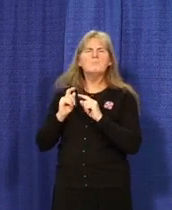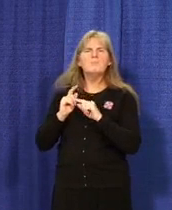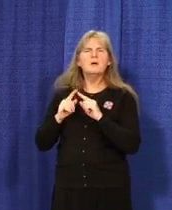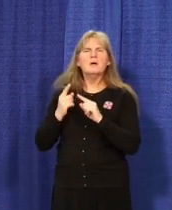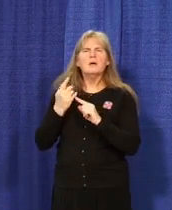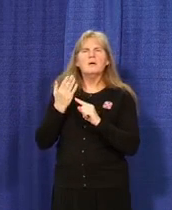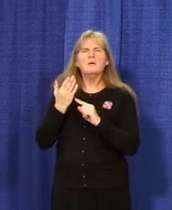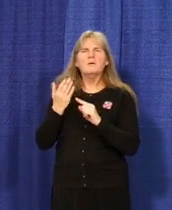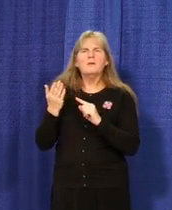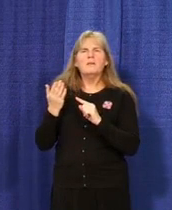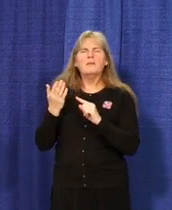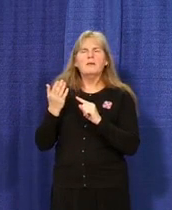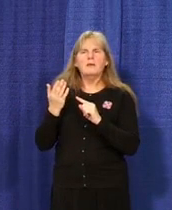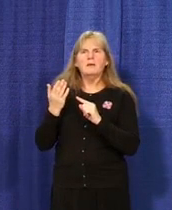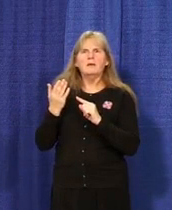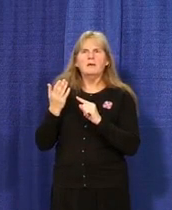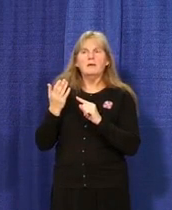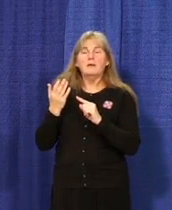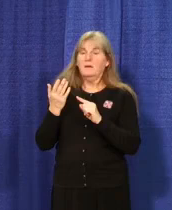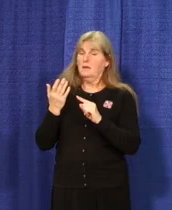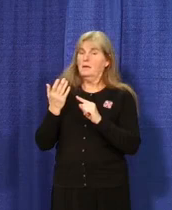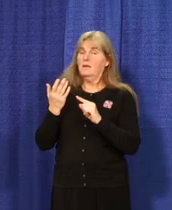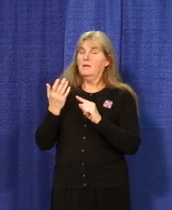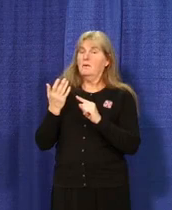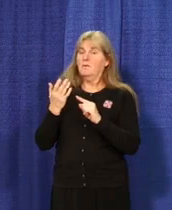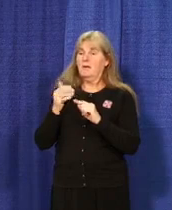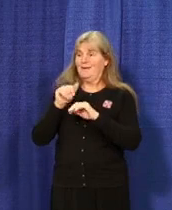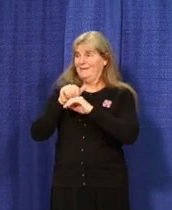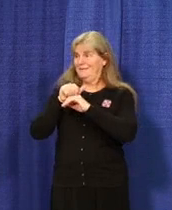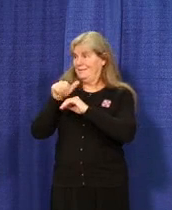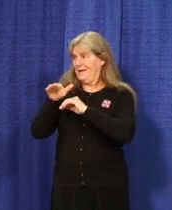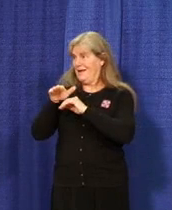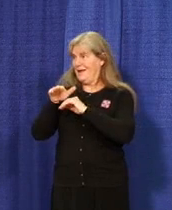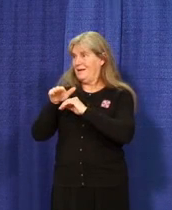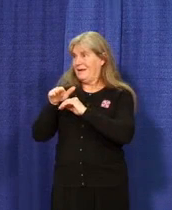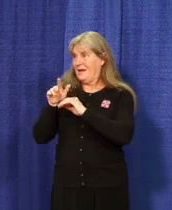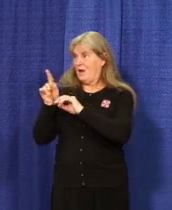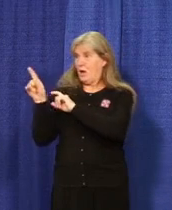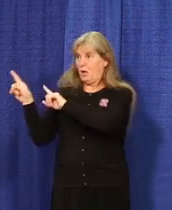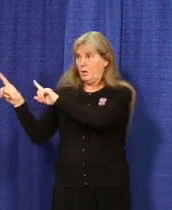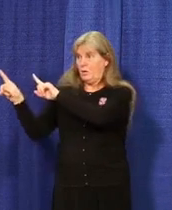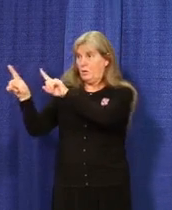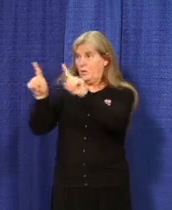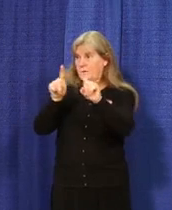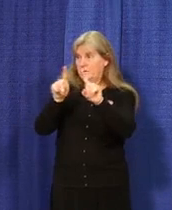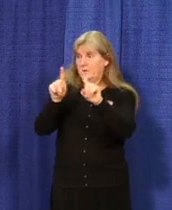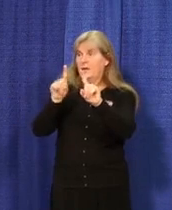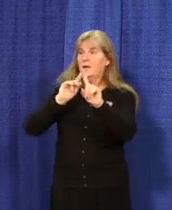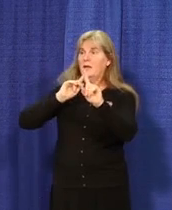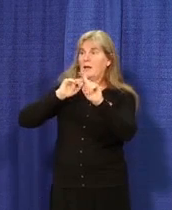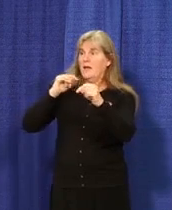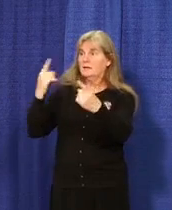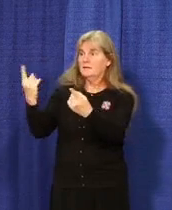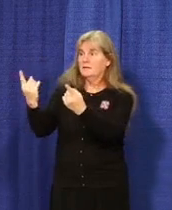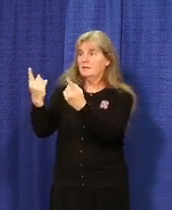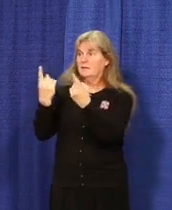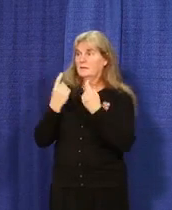surveys that we have had in Yukon history with overwhelming support from Yukoners to stop messing with the clocks.